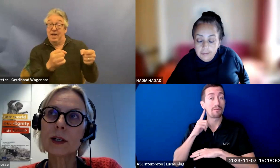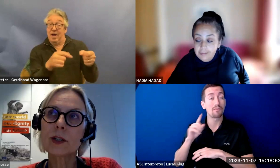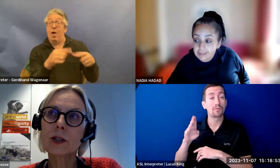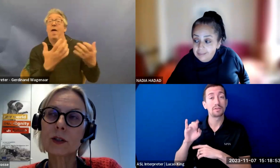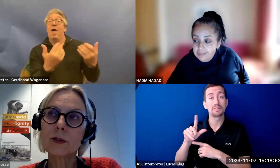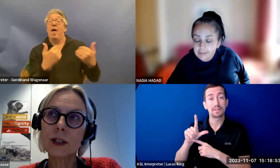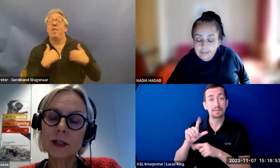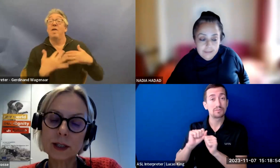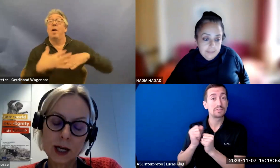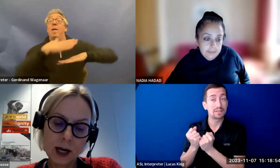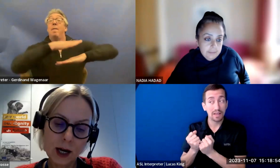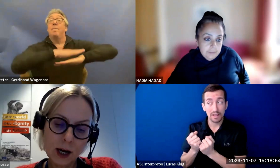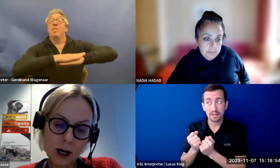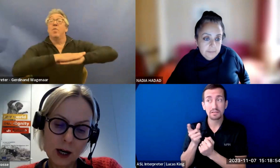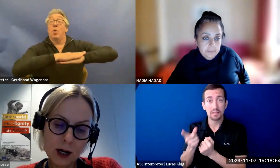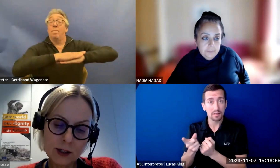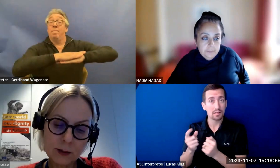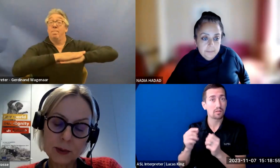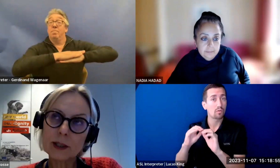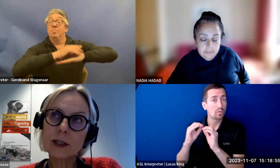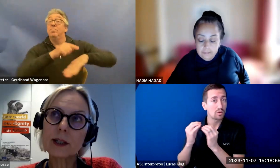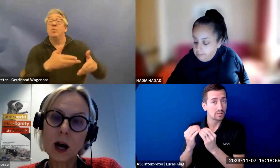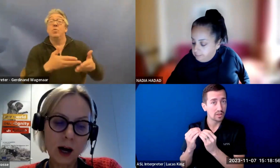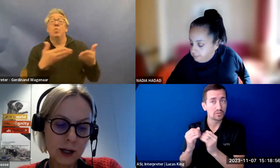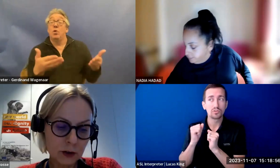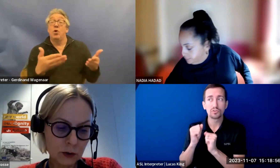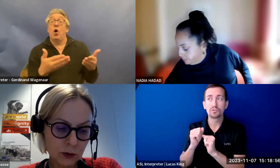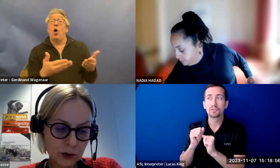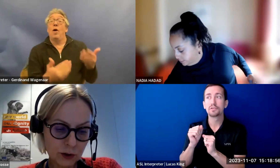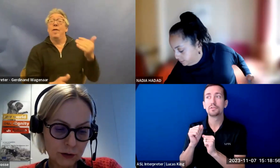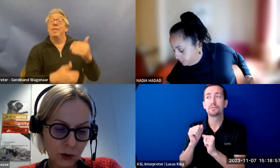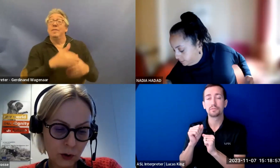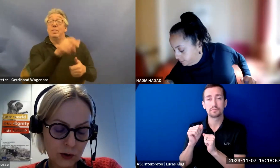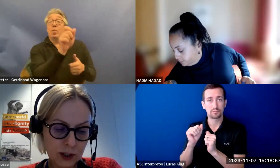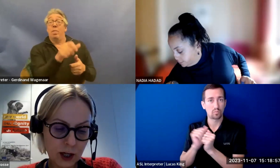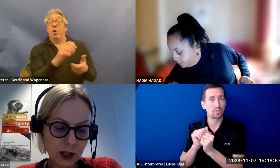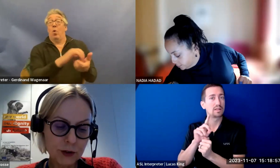where organization with disabilities are included of course.